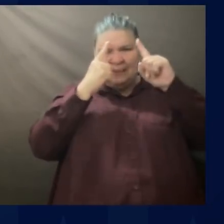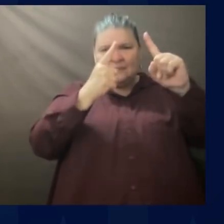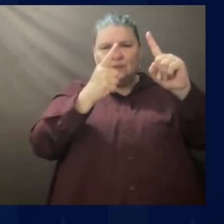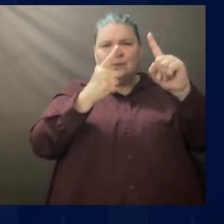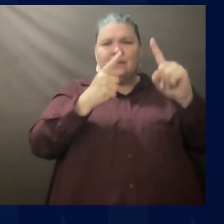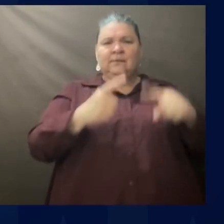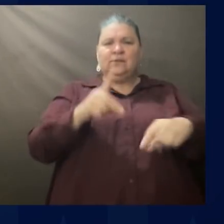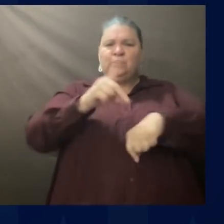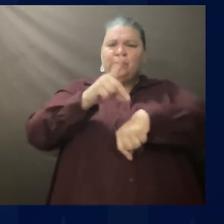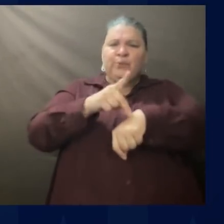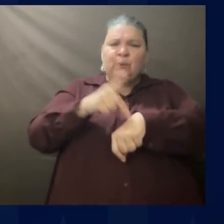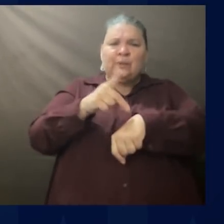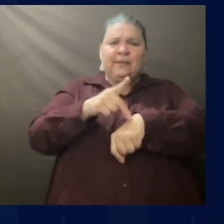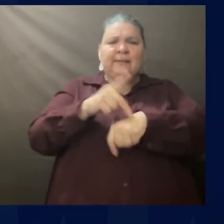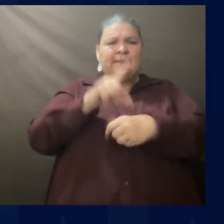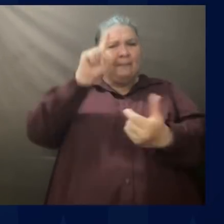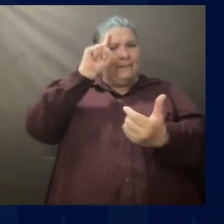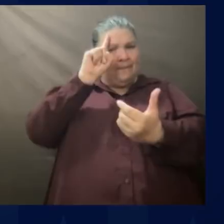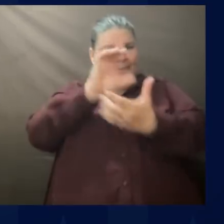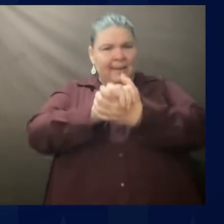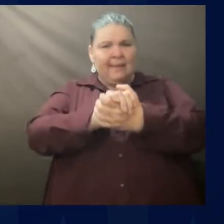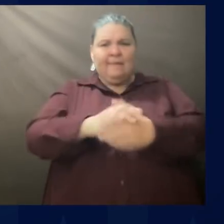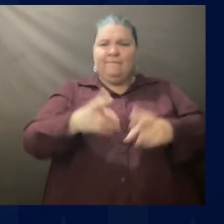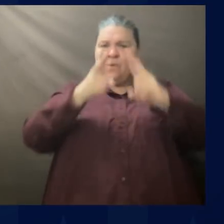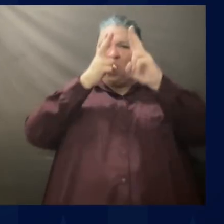And still today, we are free because they were brave.